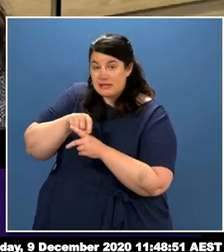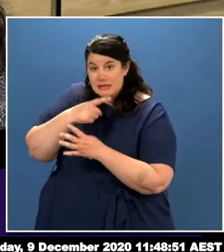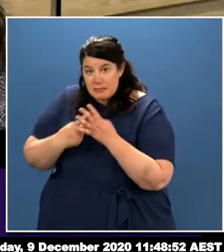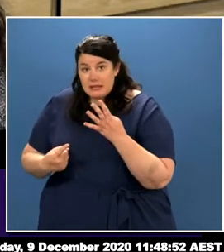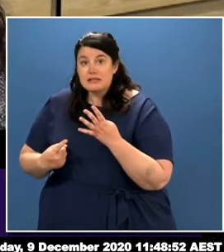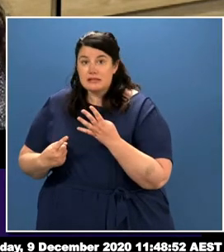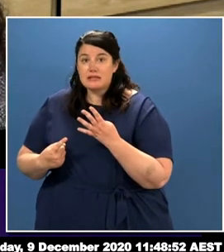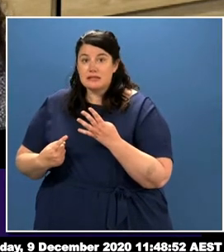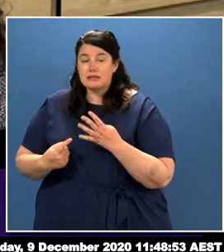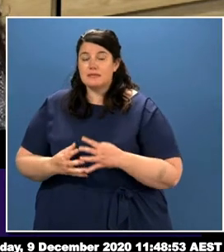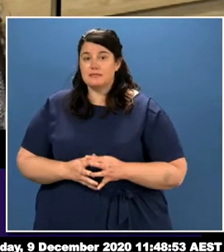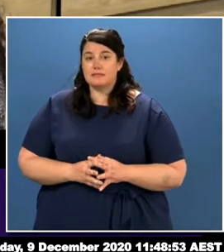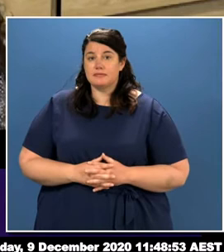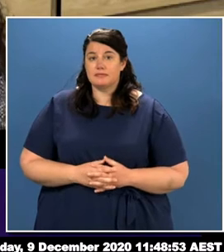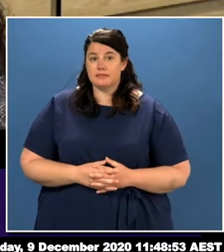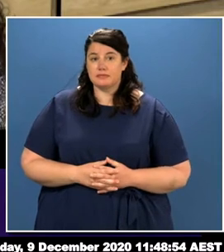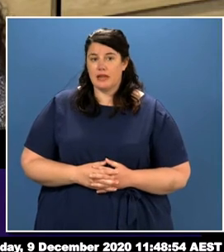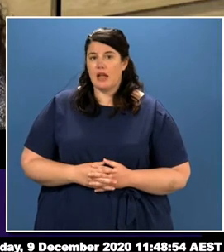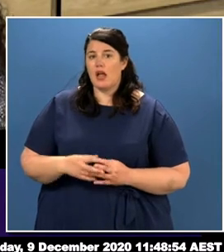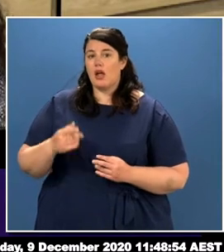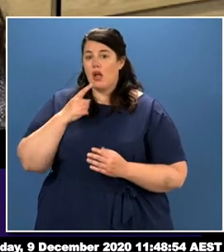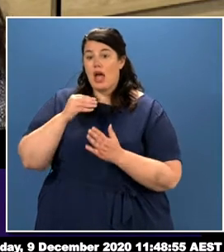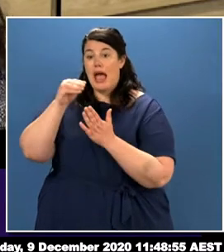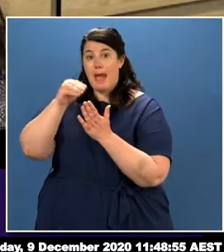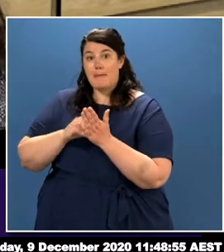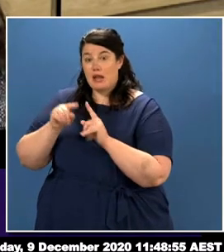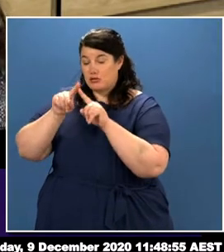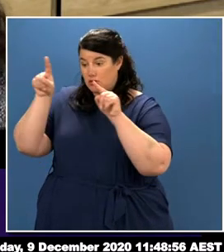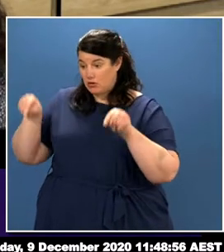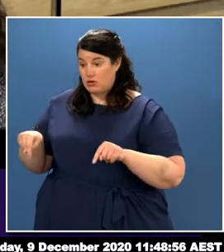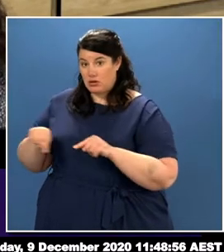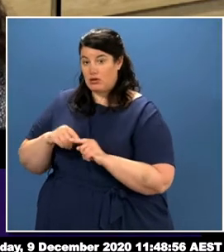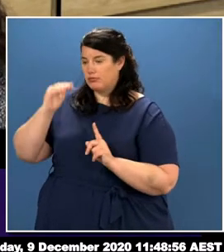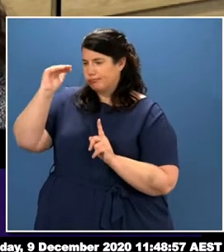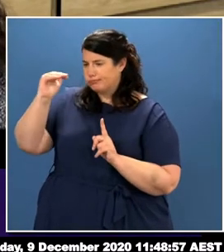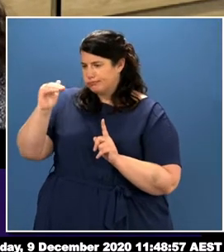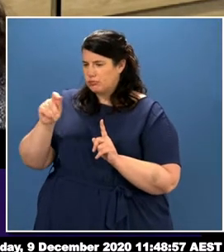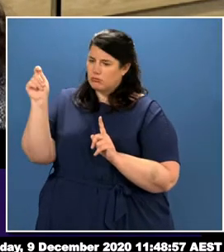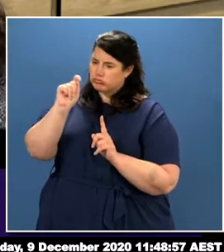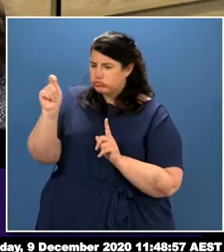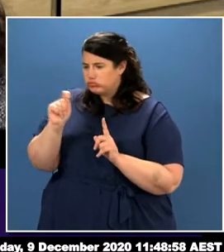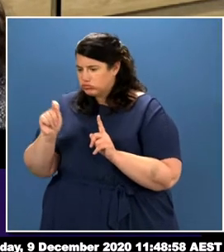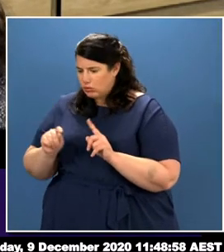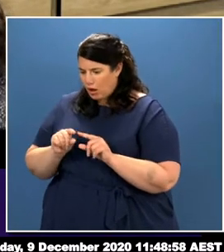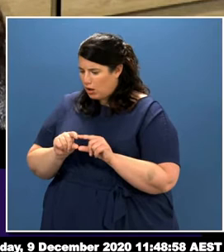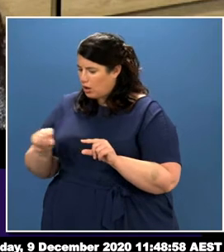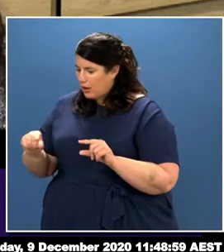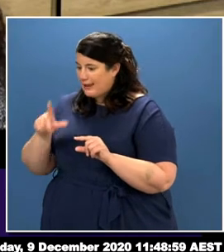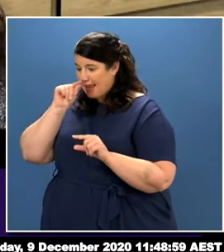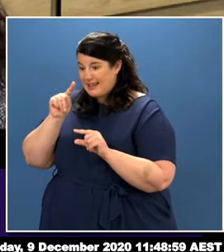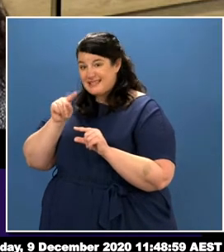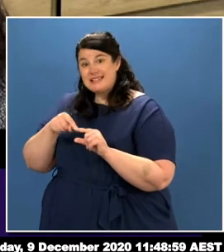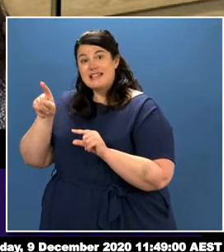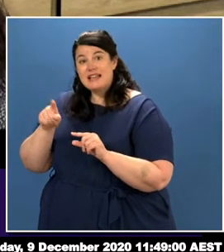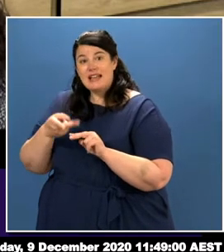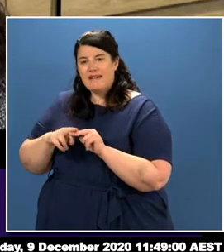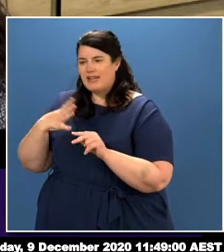further policy to request assistance.